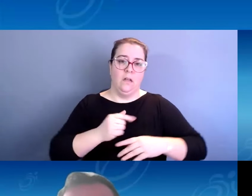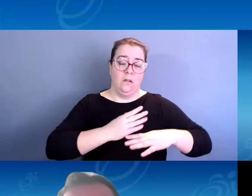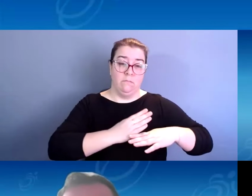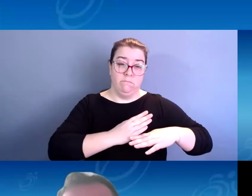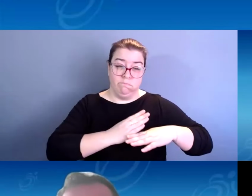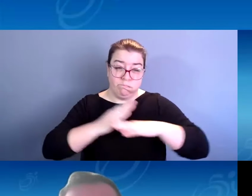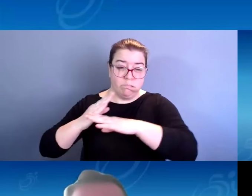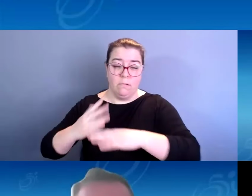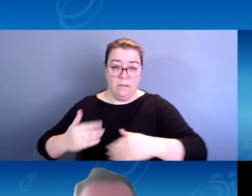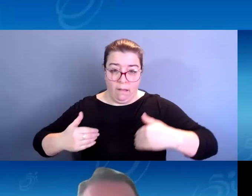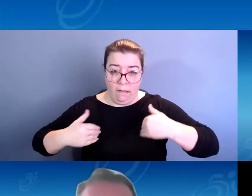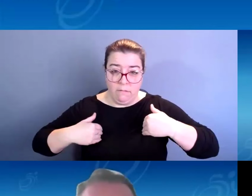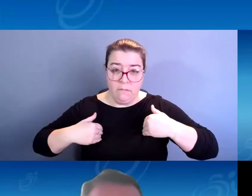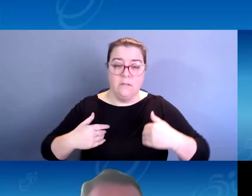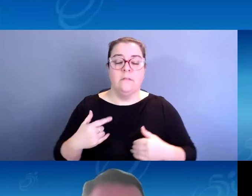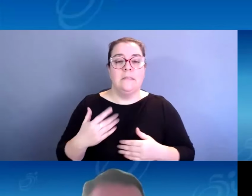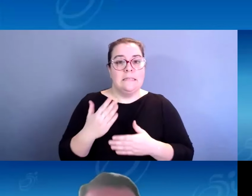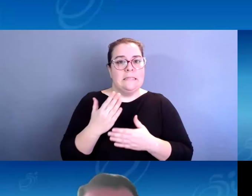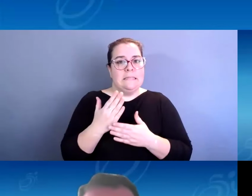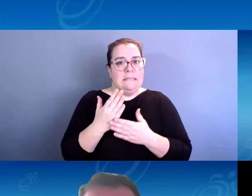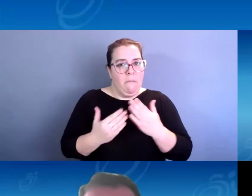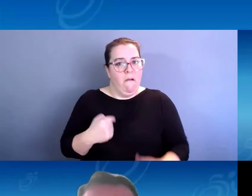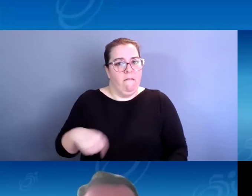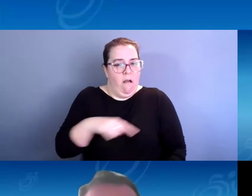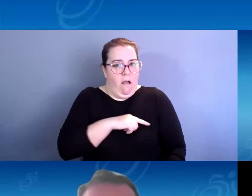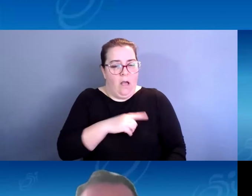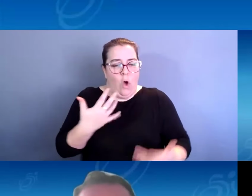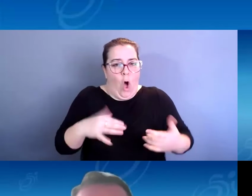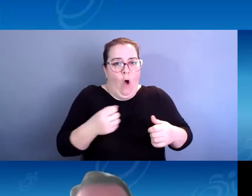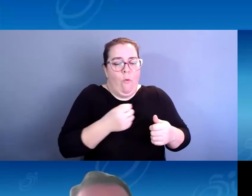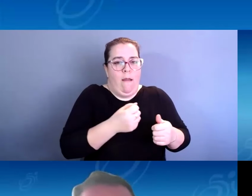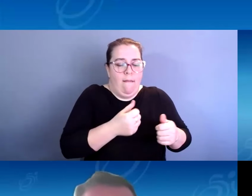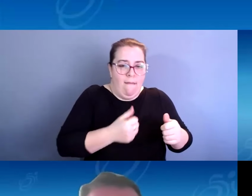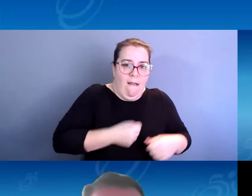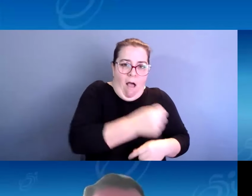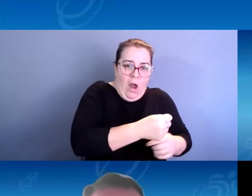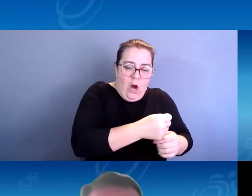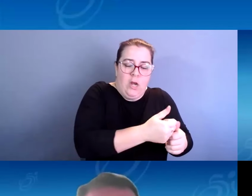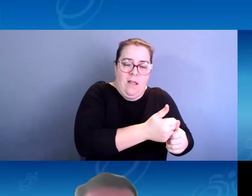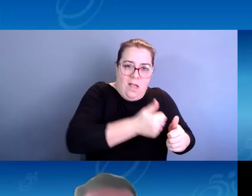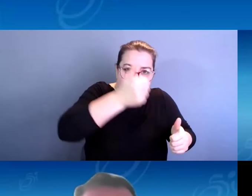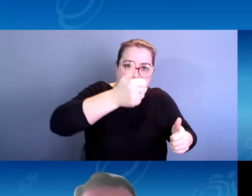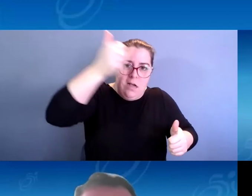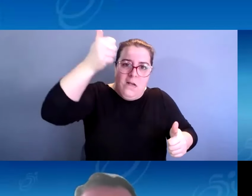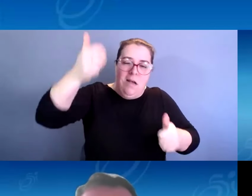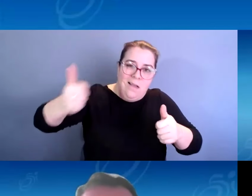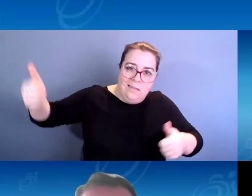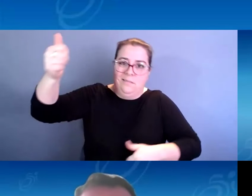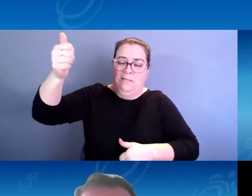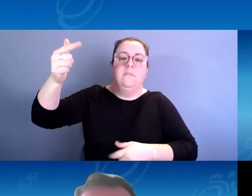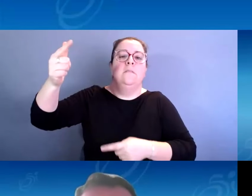who are senior enough, who can be plucked and found and put into, put into executive roles to start to shape culture change.